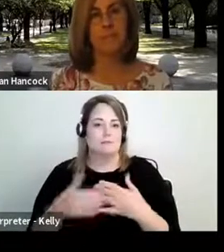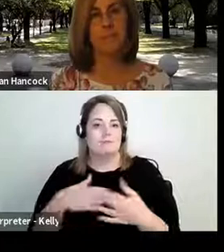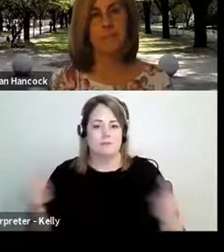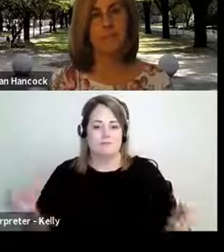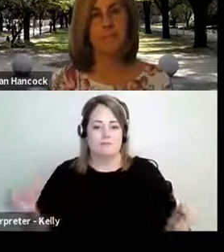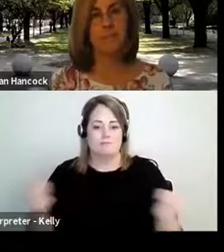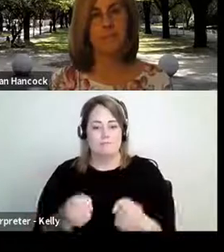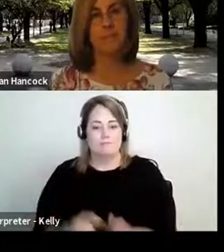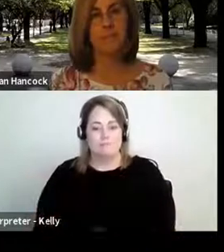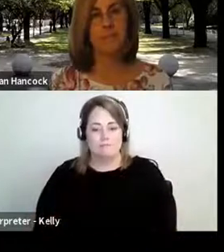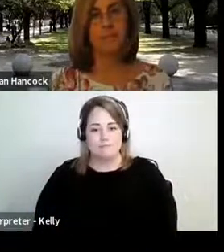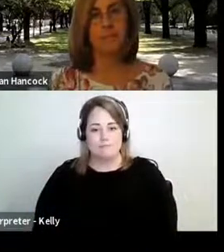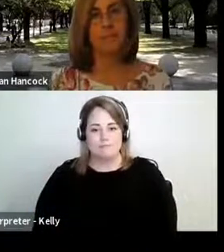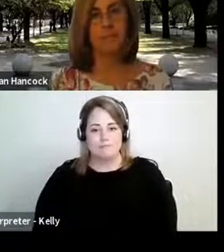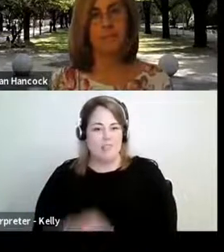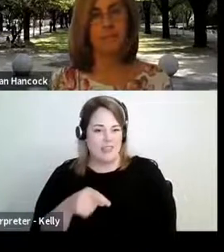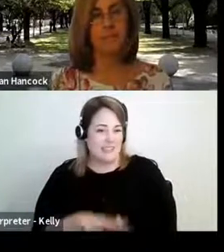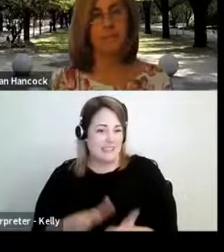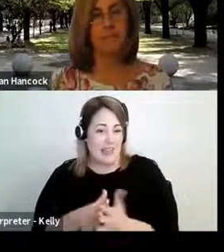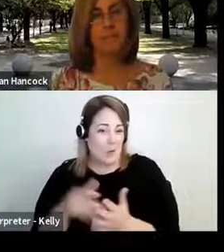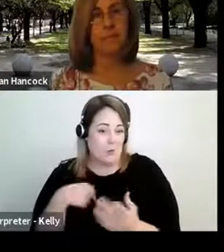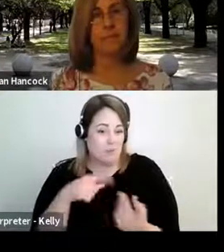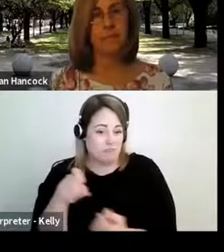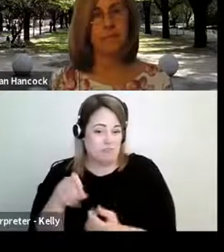that’s basically how we recruit mentees. DEBBIE: Thank you.